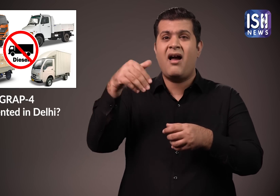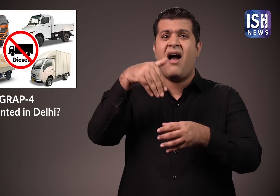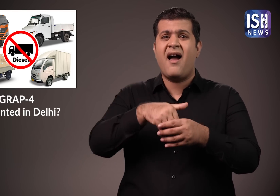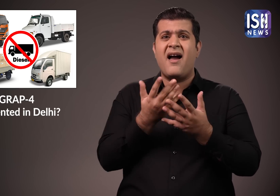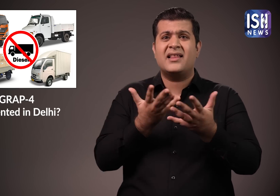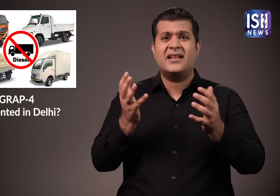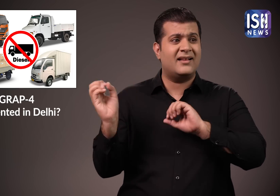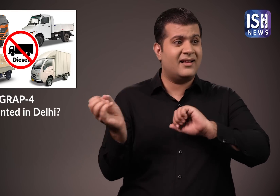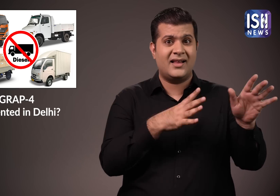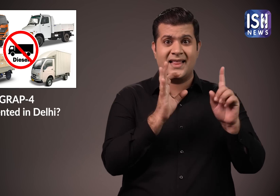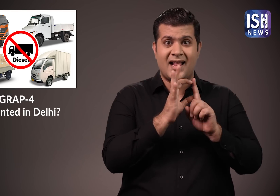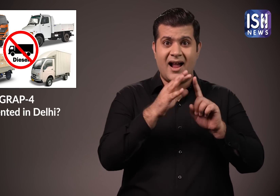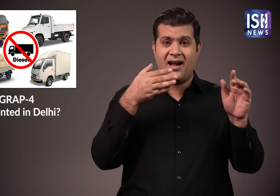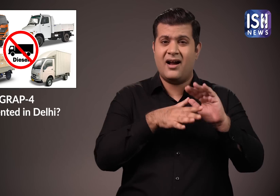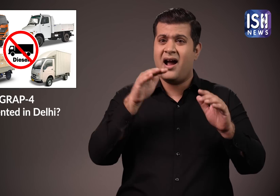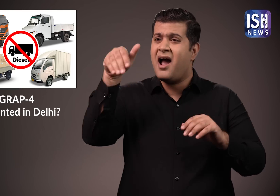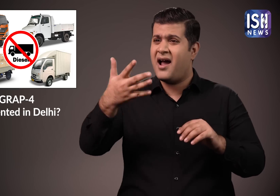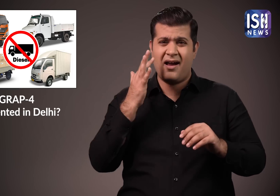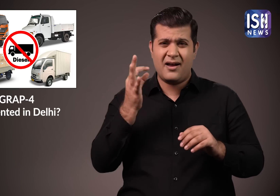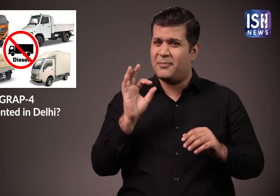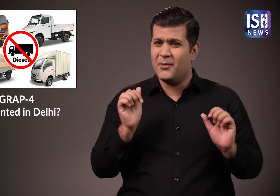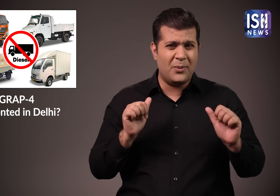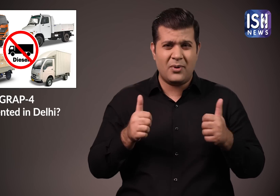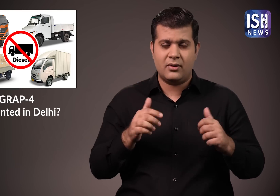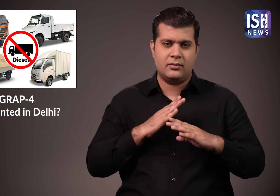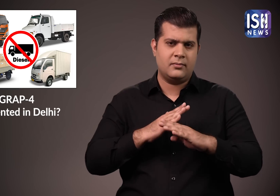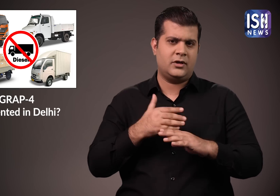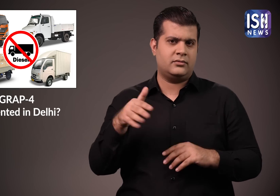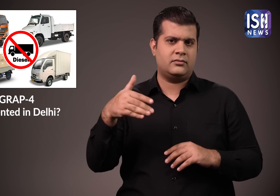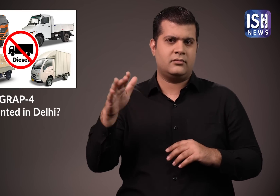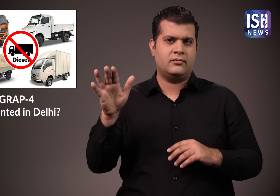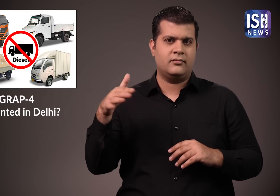are banned from entering Delhi if they are carrying non-essential items.